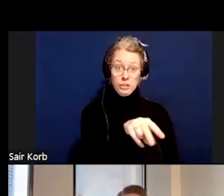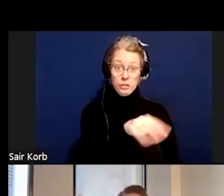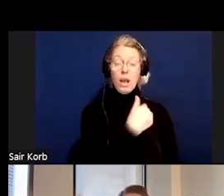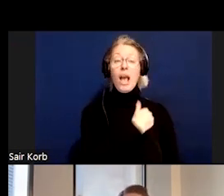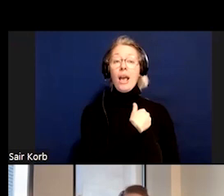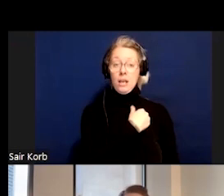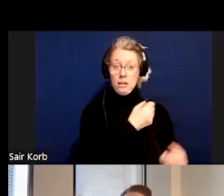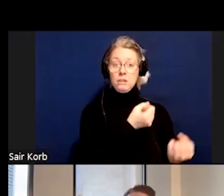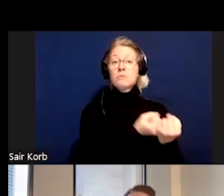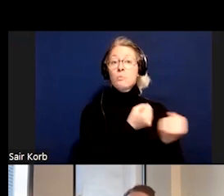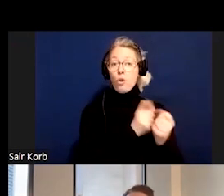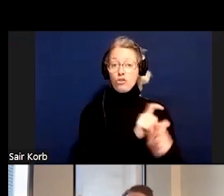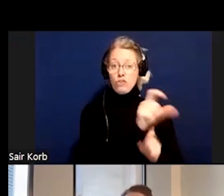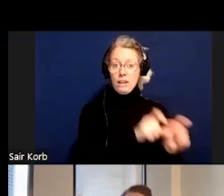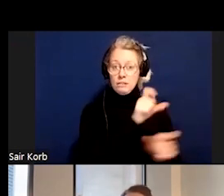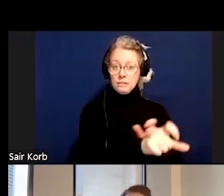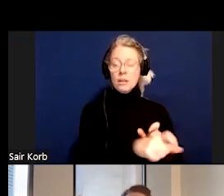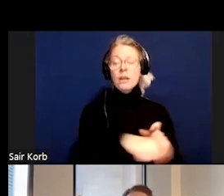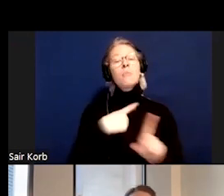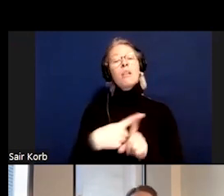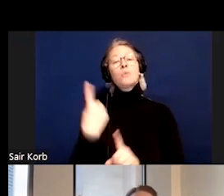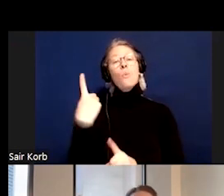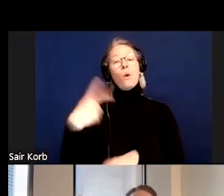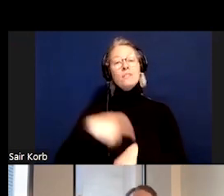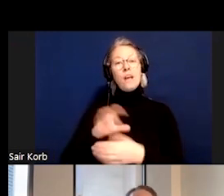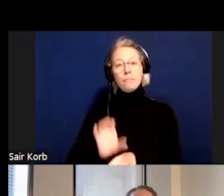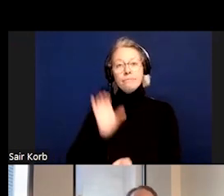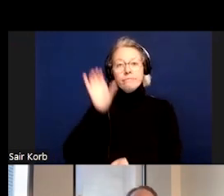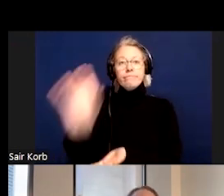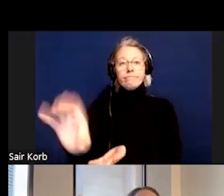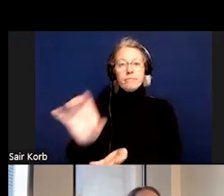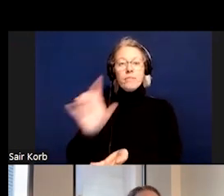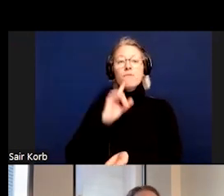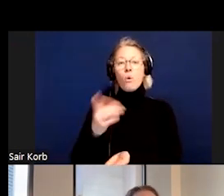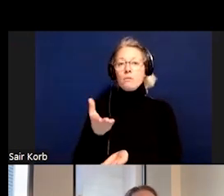unrestricted grants to organizations in the program, but they are not included in the